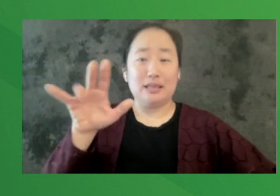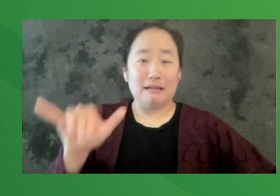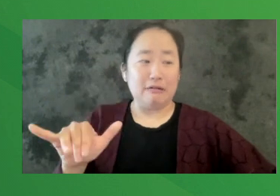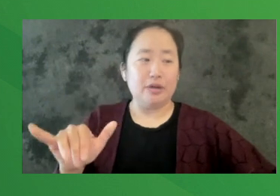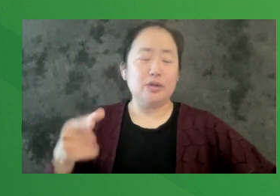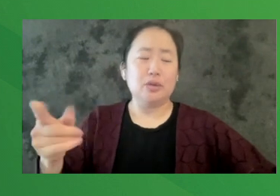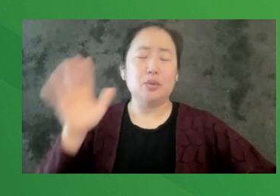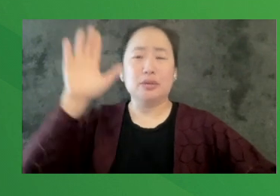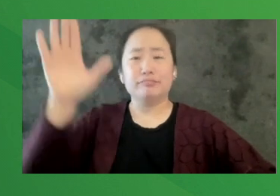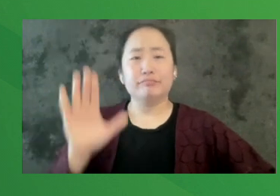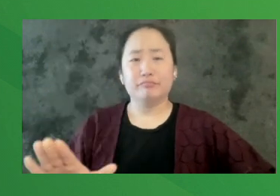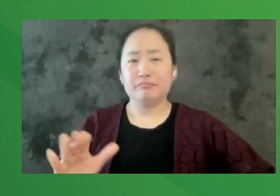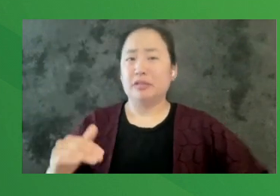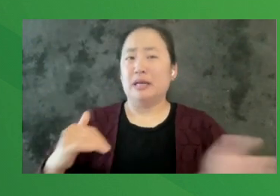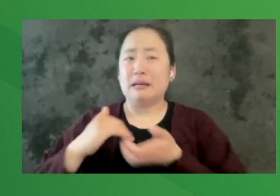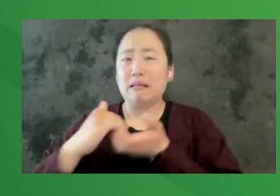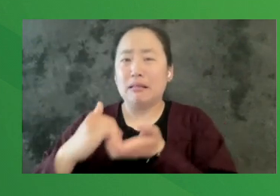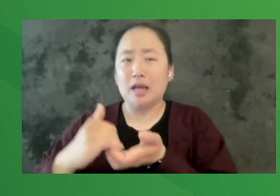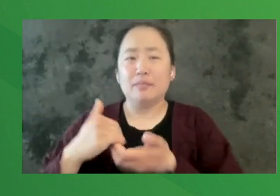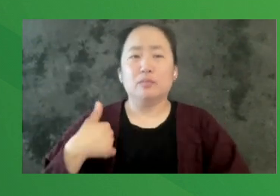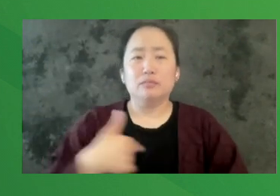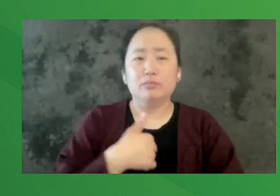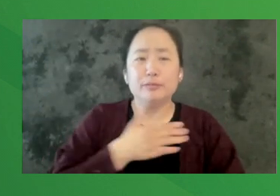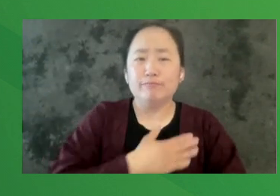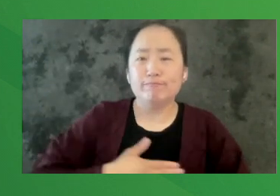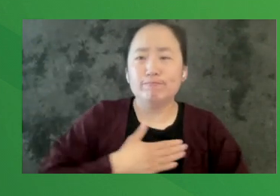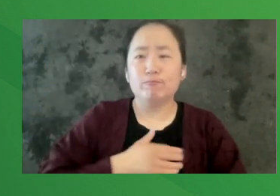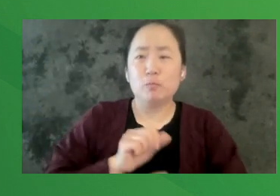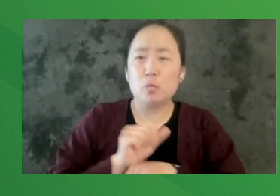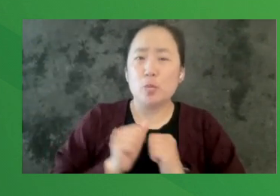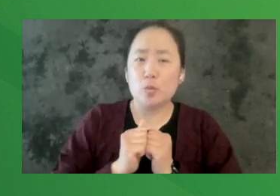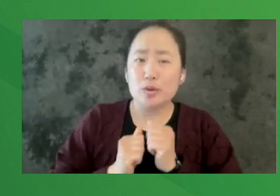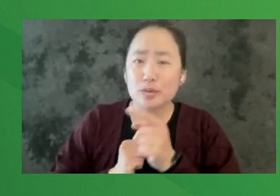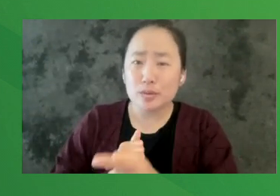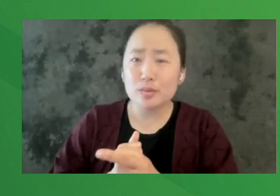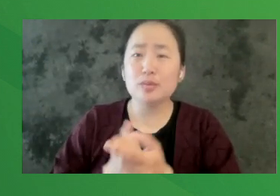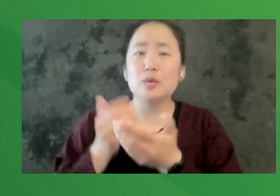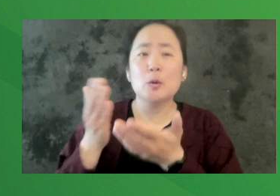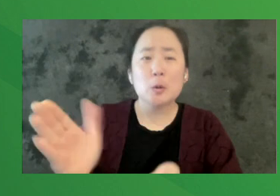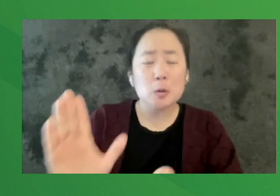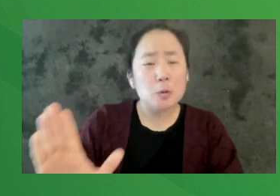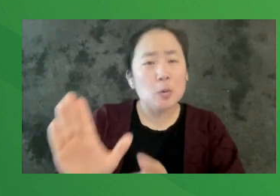and we have loved working with your association and the work that you are doing in social studies